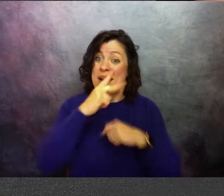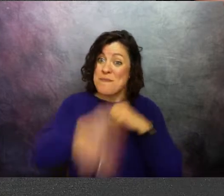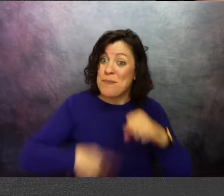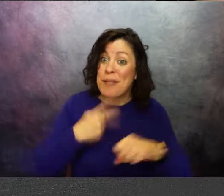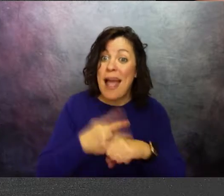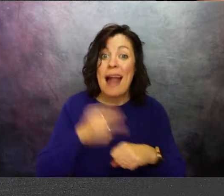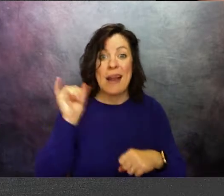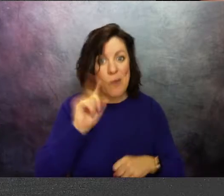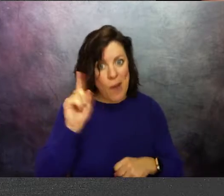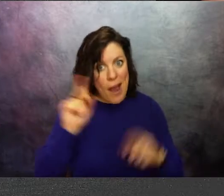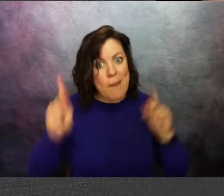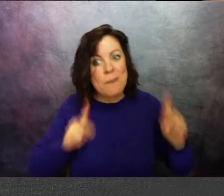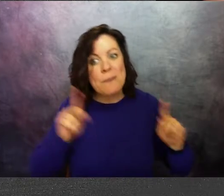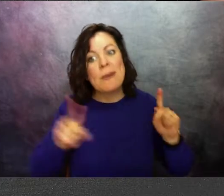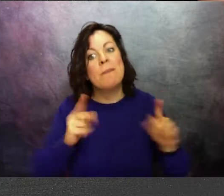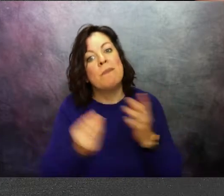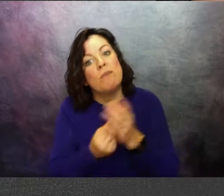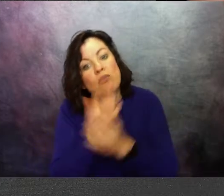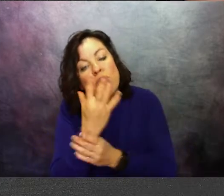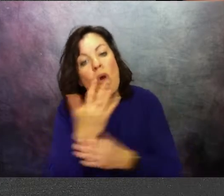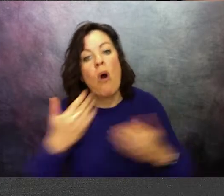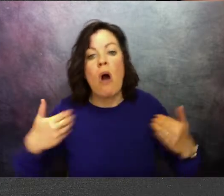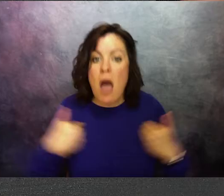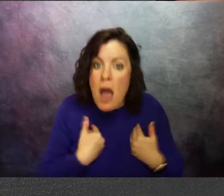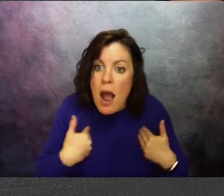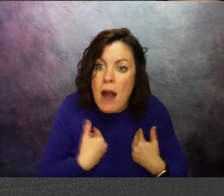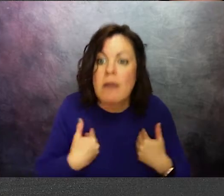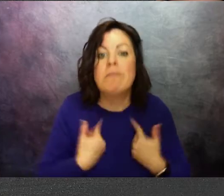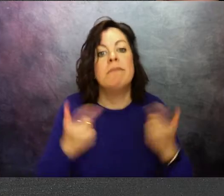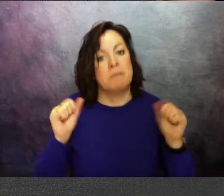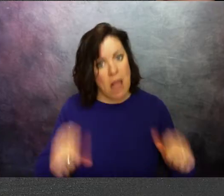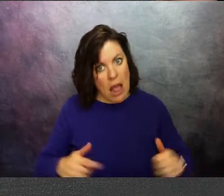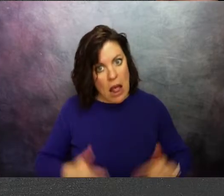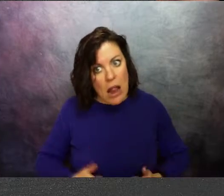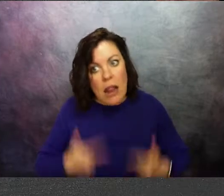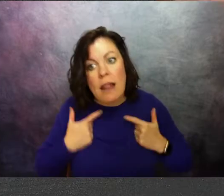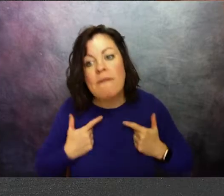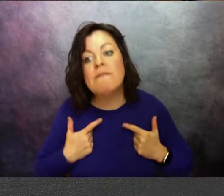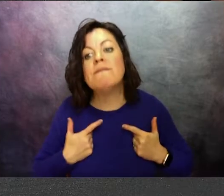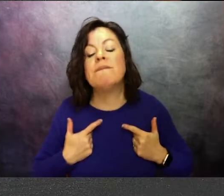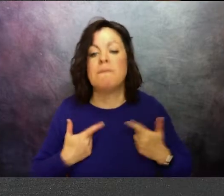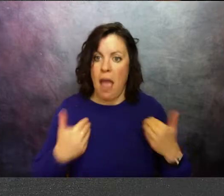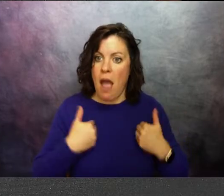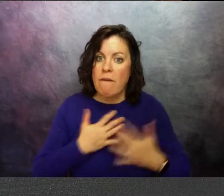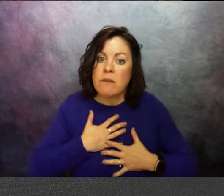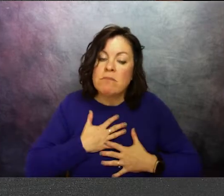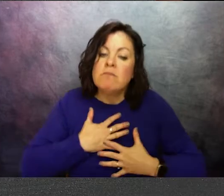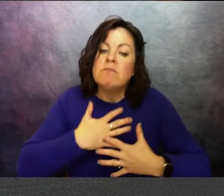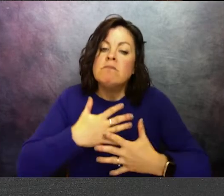plants, and animals to live oxygen and water. And you can see on that photo of the earth,